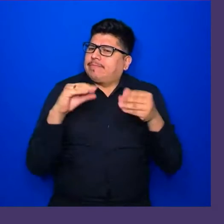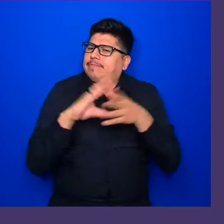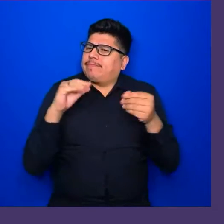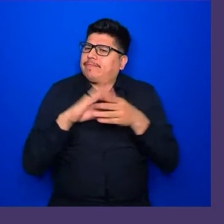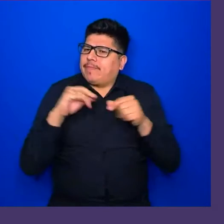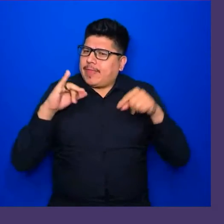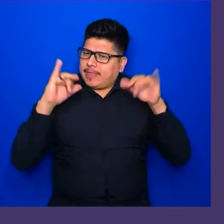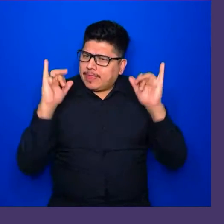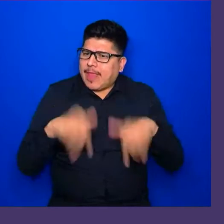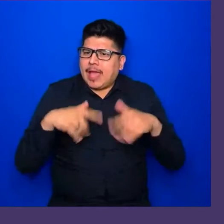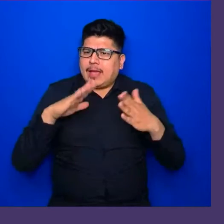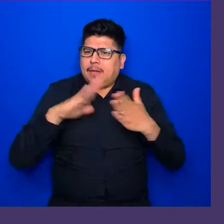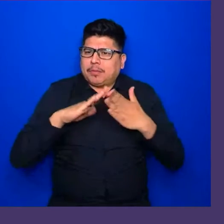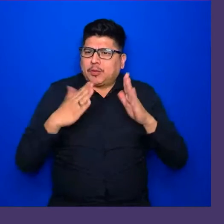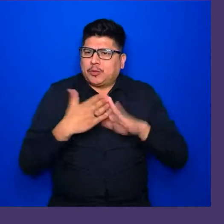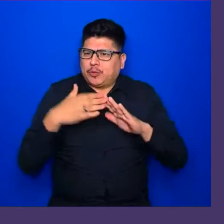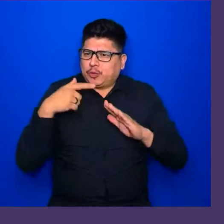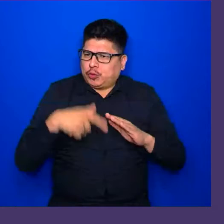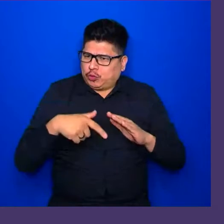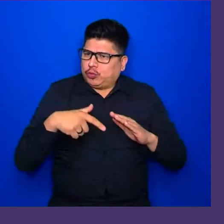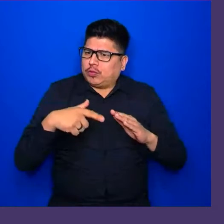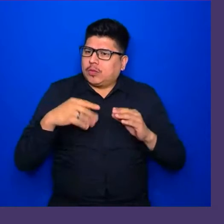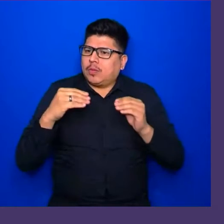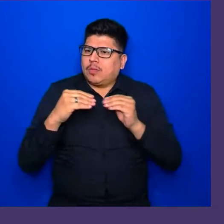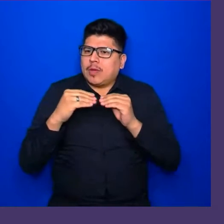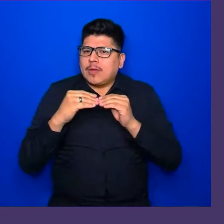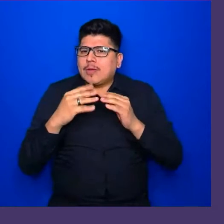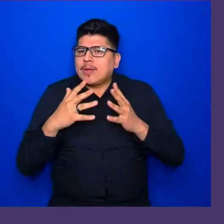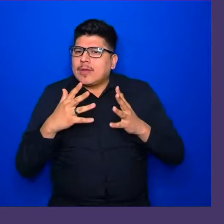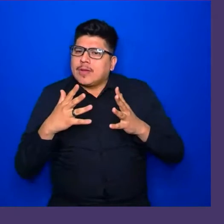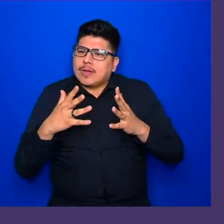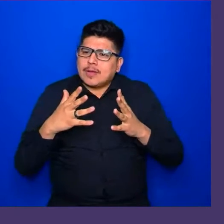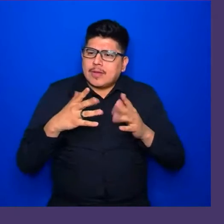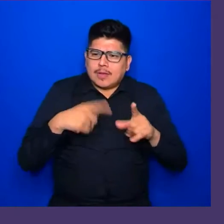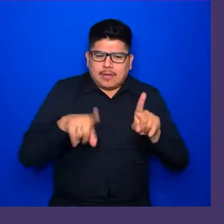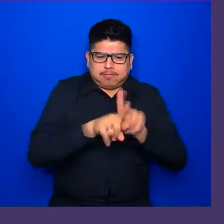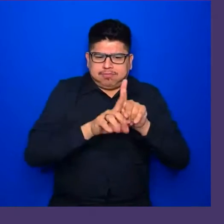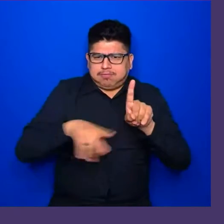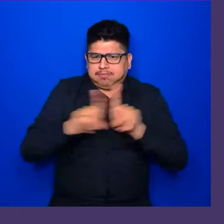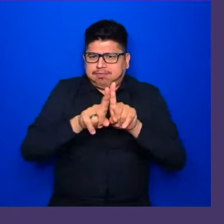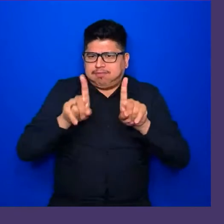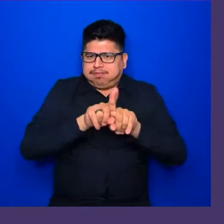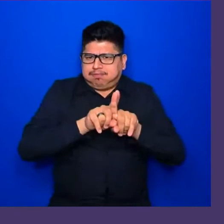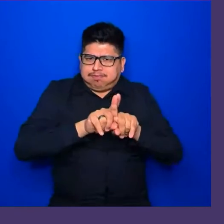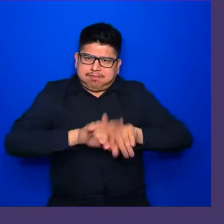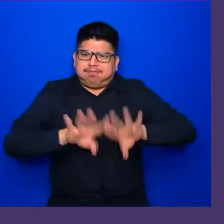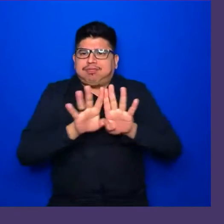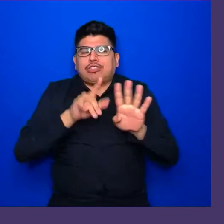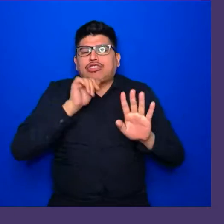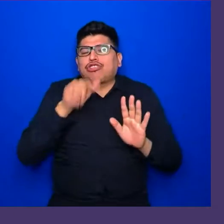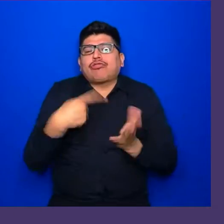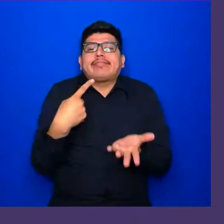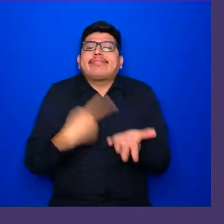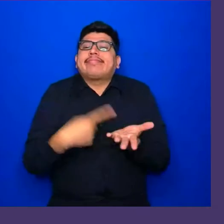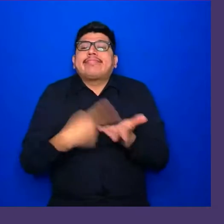shoulder-to-shoulder, they're not just talking about. I mean, you don't have to take my word for it. Take theirs.